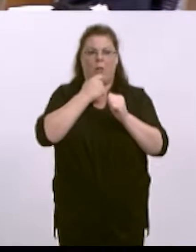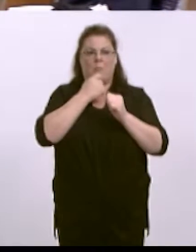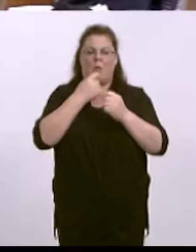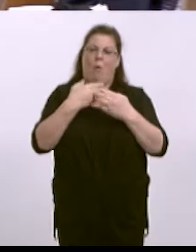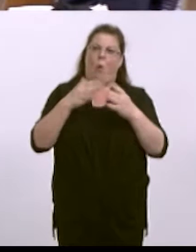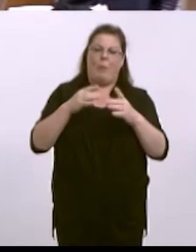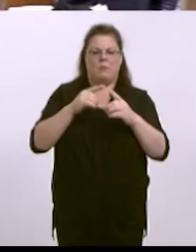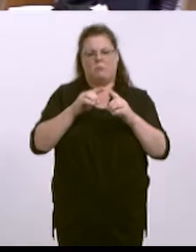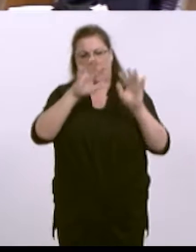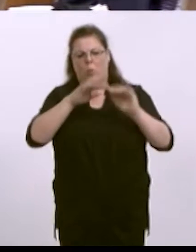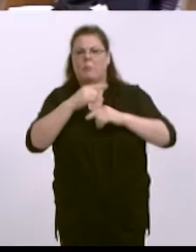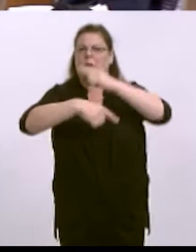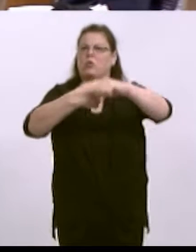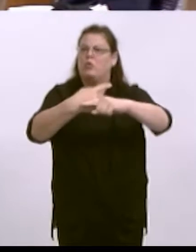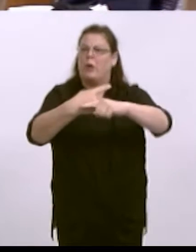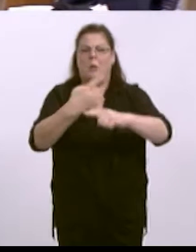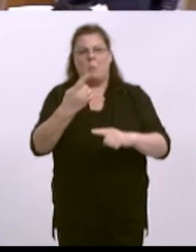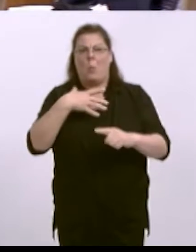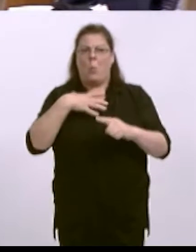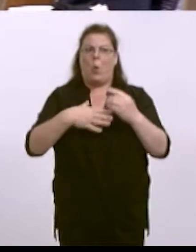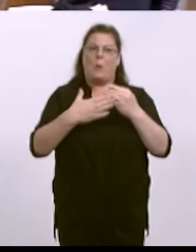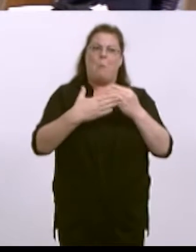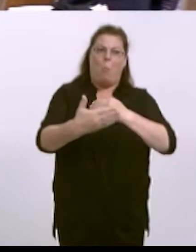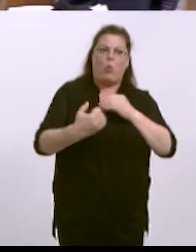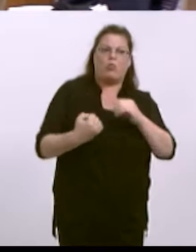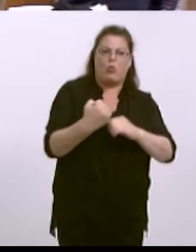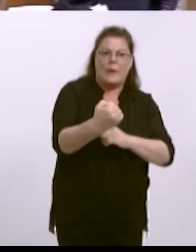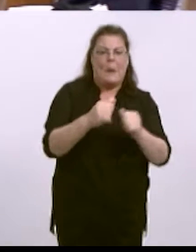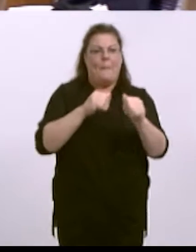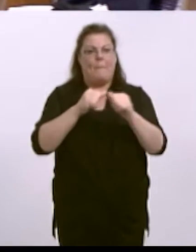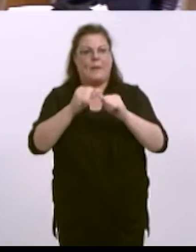determined to make sure that thereís better capacity, better trains and better frequency